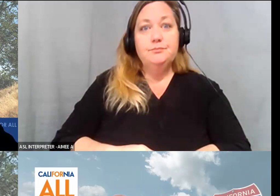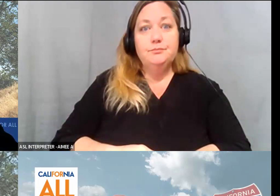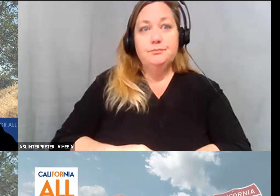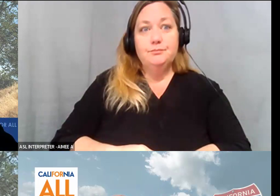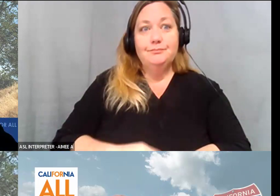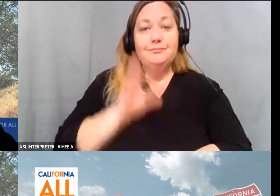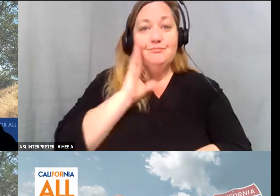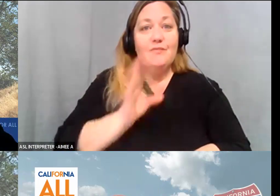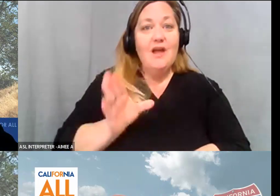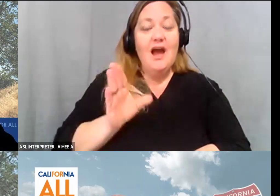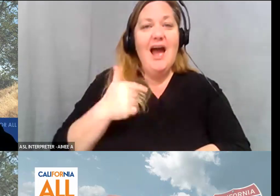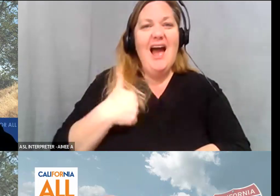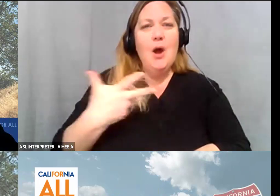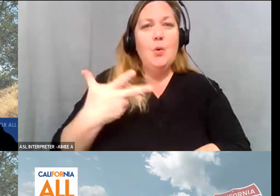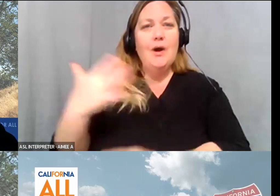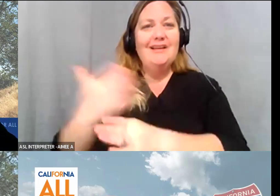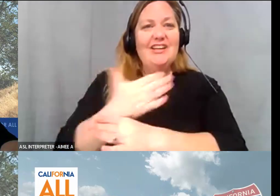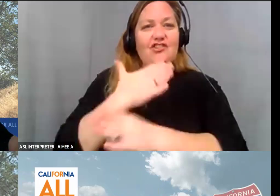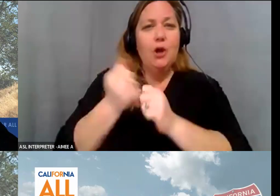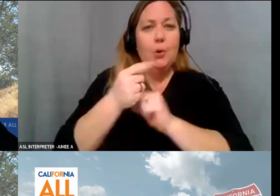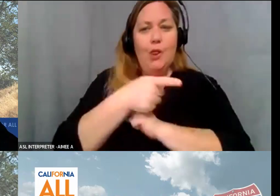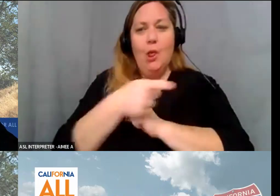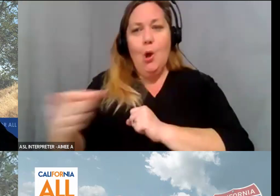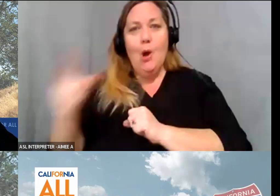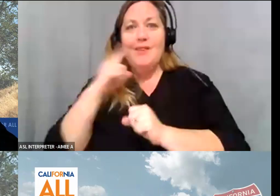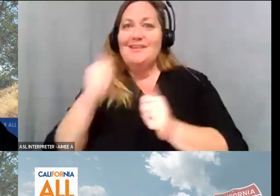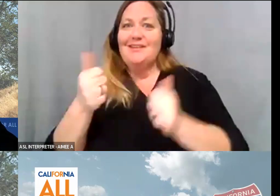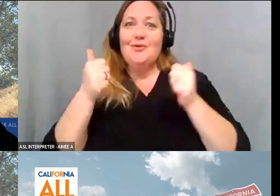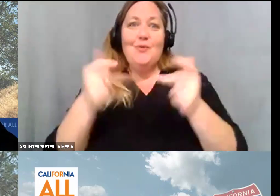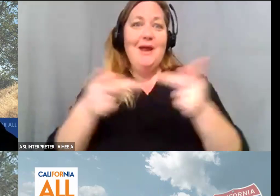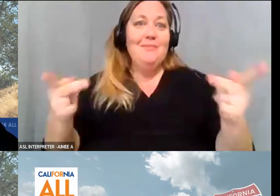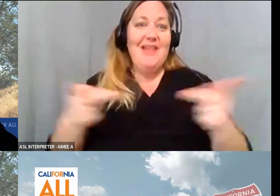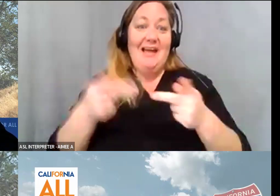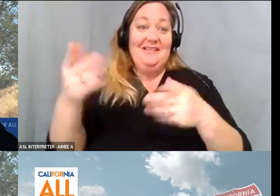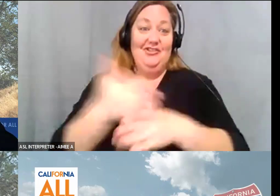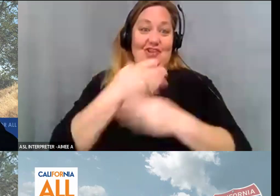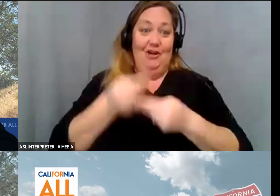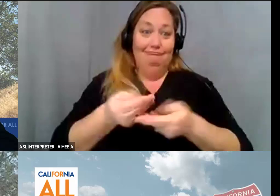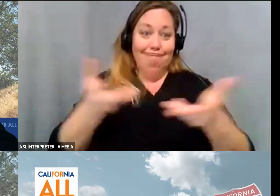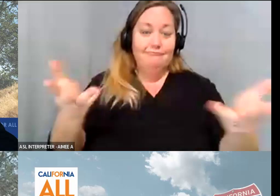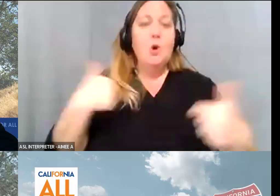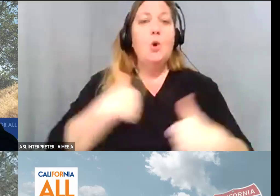Hi, I just wanted to share with you all. This is a great place to do. It is we do work with folks